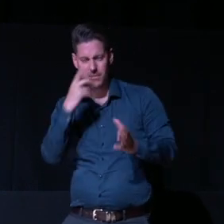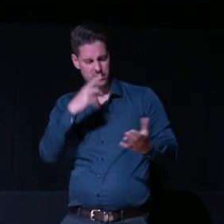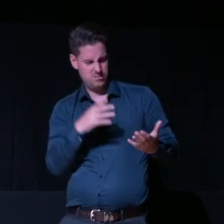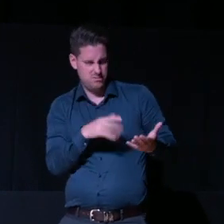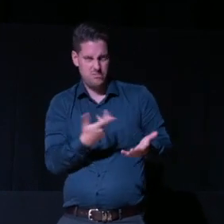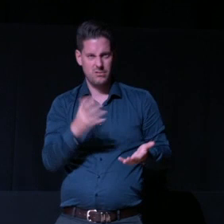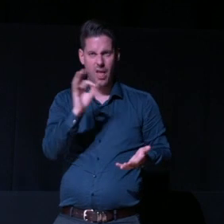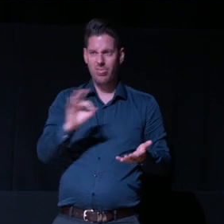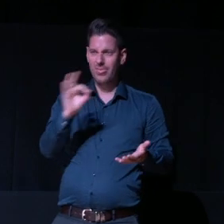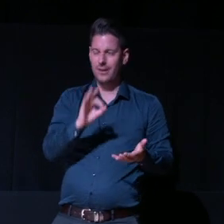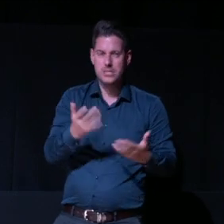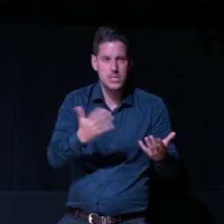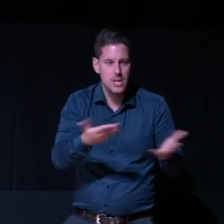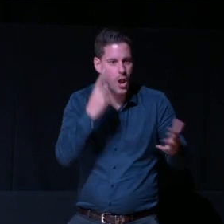by it and she's trying to get this thing happening.